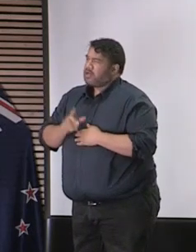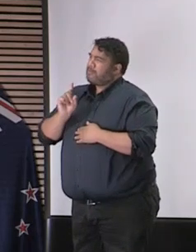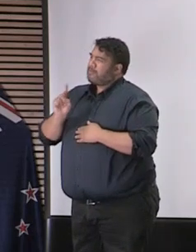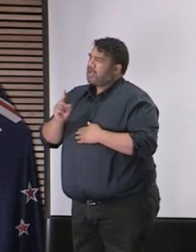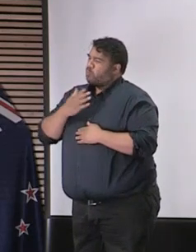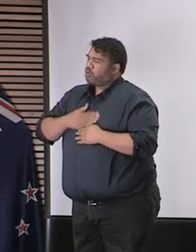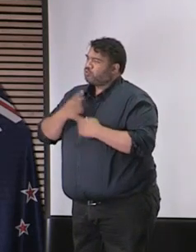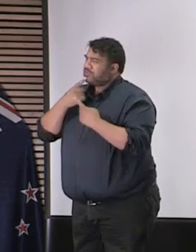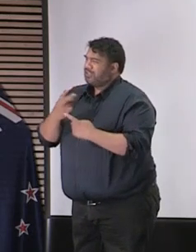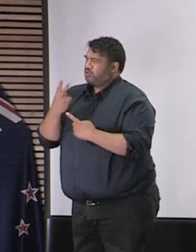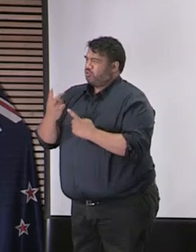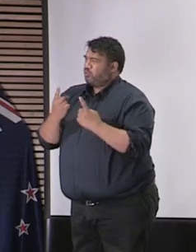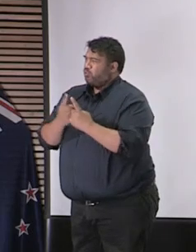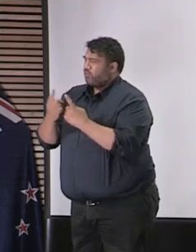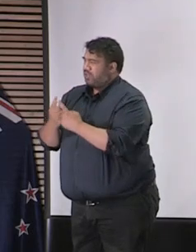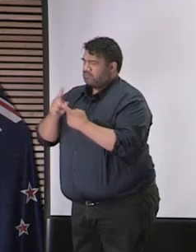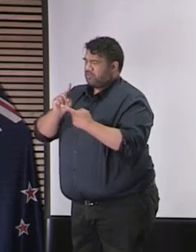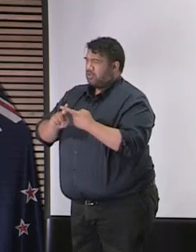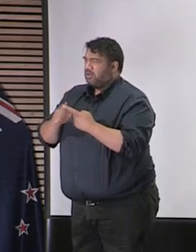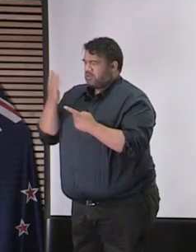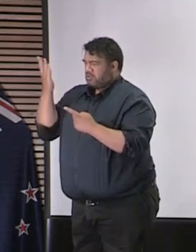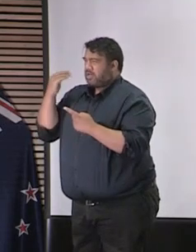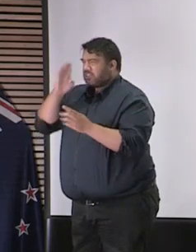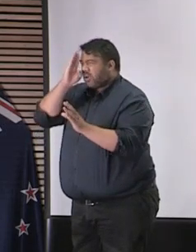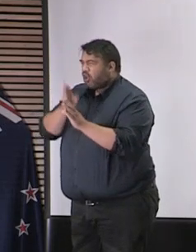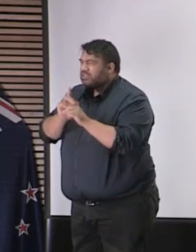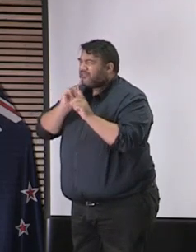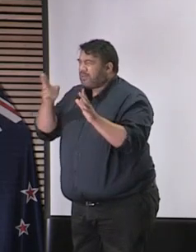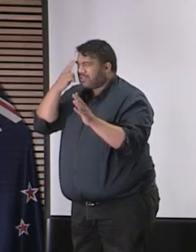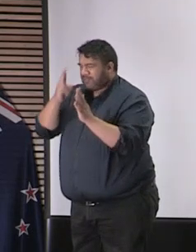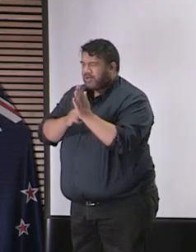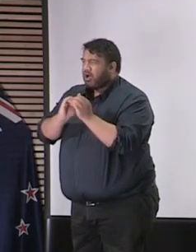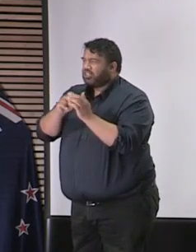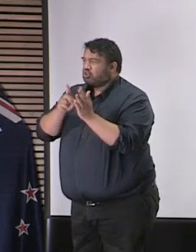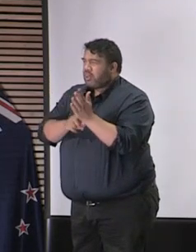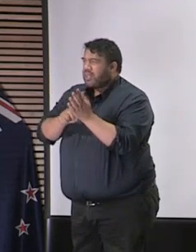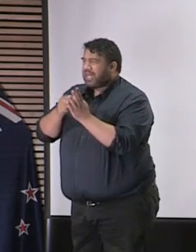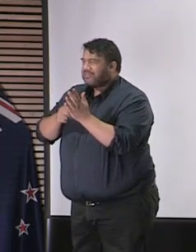be able to give you some of that data. There are two